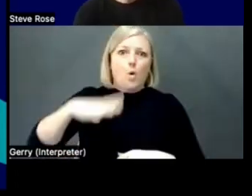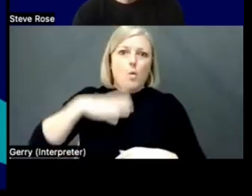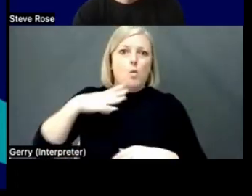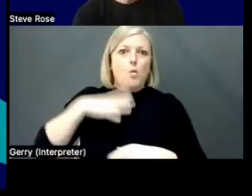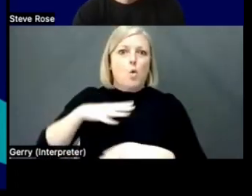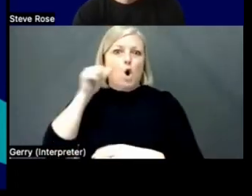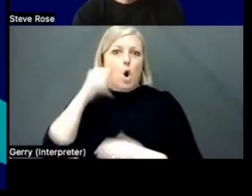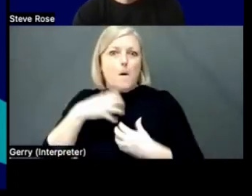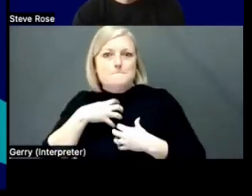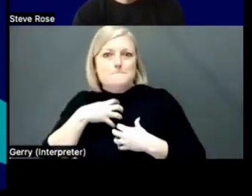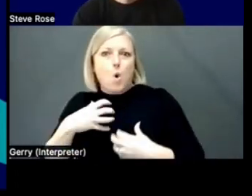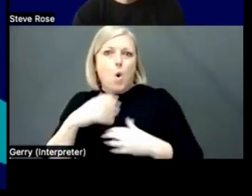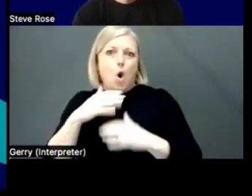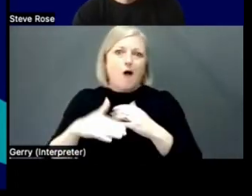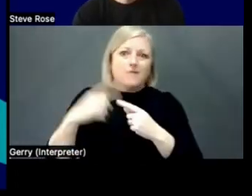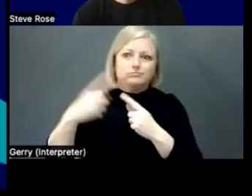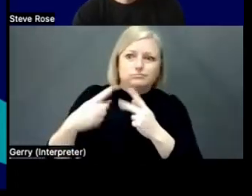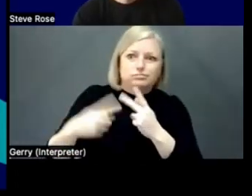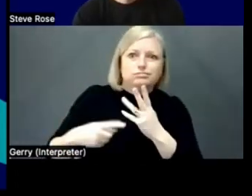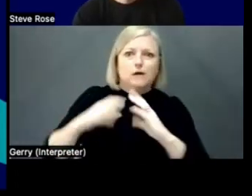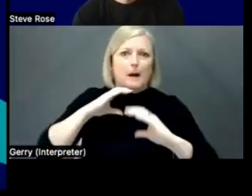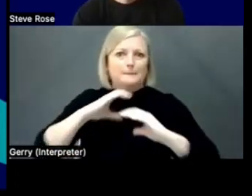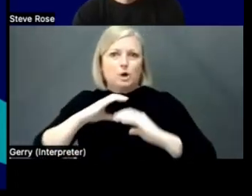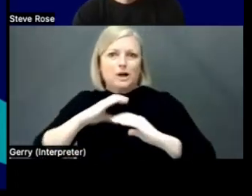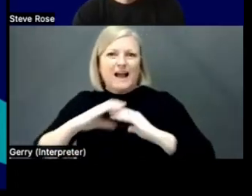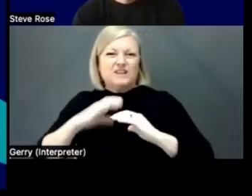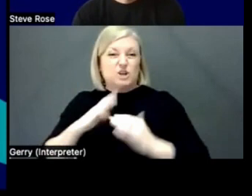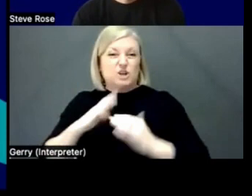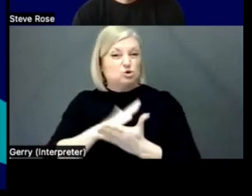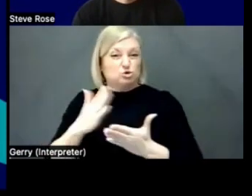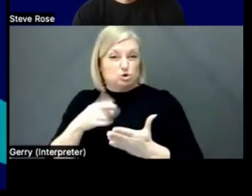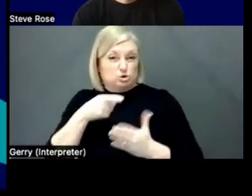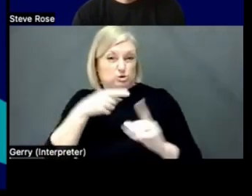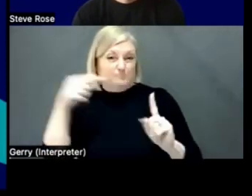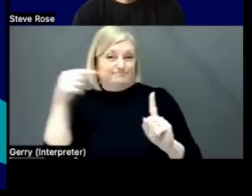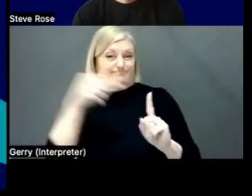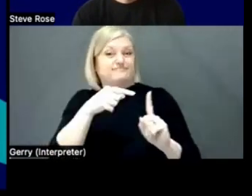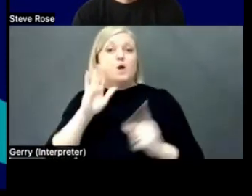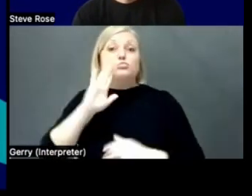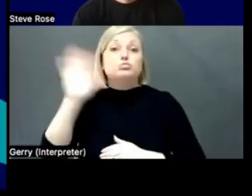explaining and breaking it down in a really meaningful way. He will be talking to us this evening about